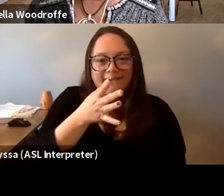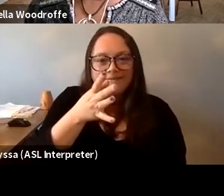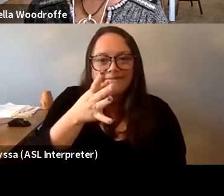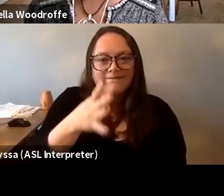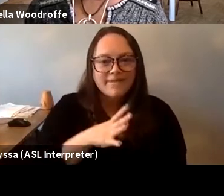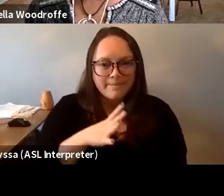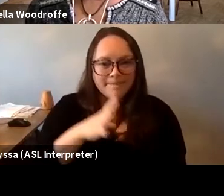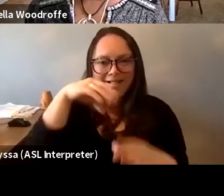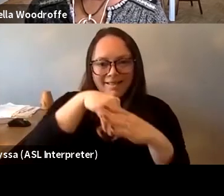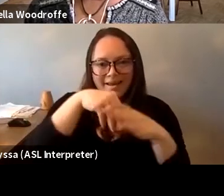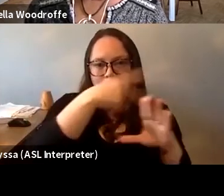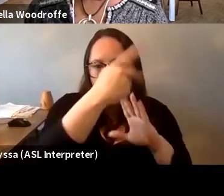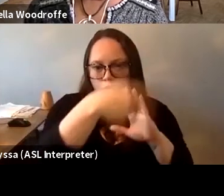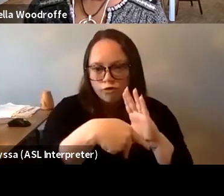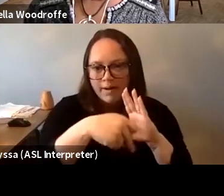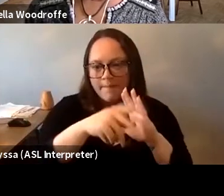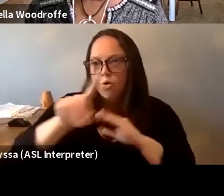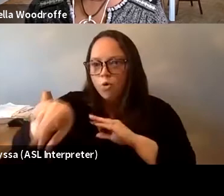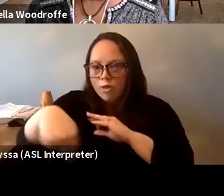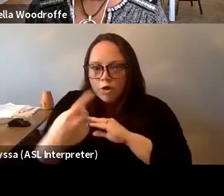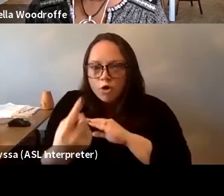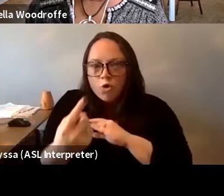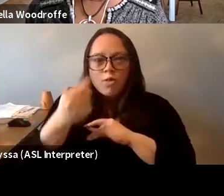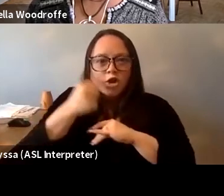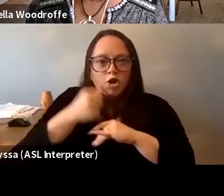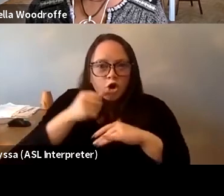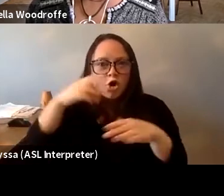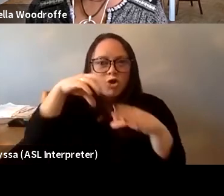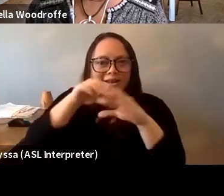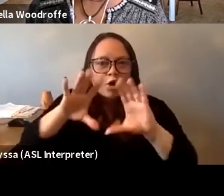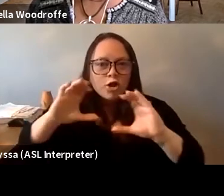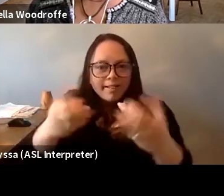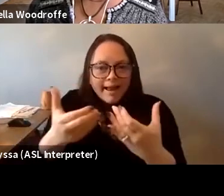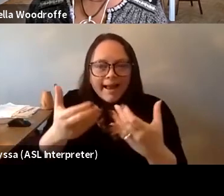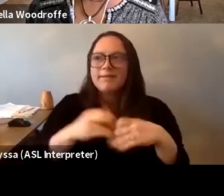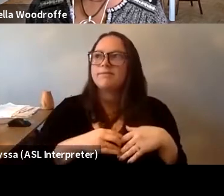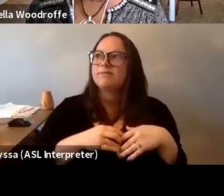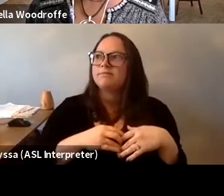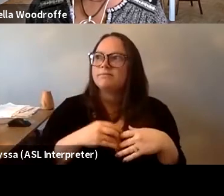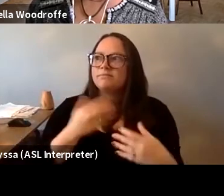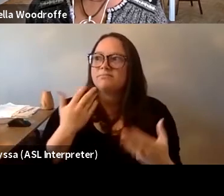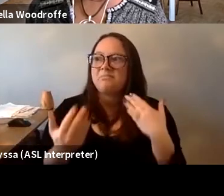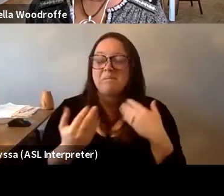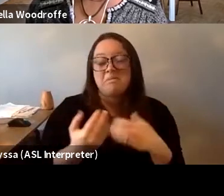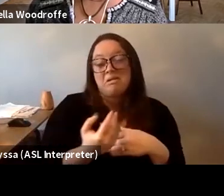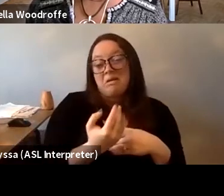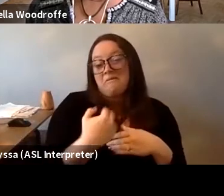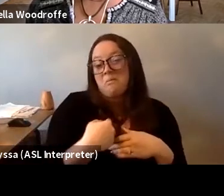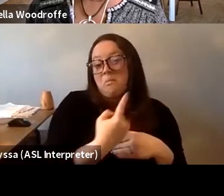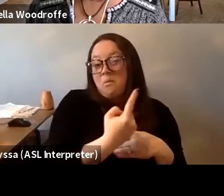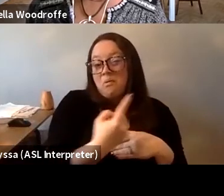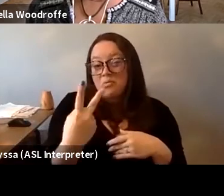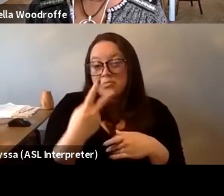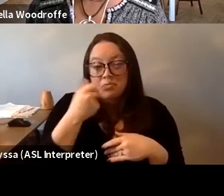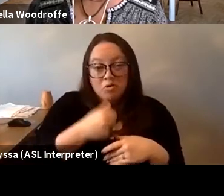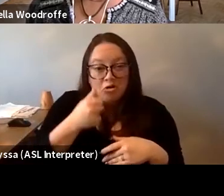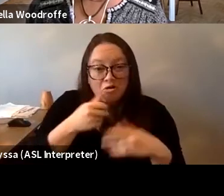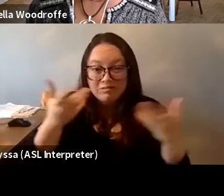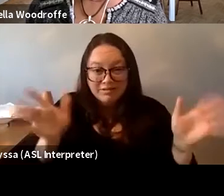female in her class, or, you know, in or one of two in the class or one of two in the program. And so for her to